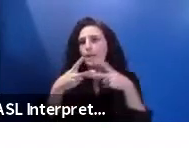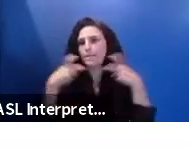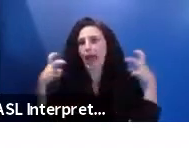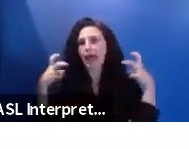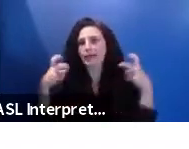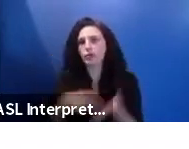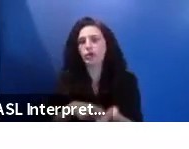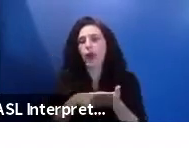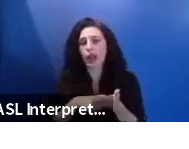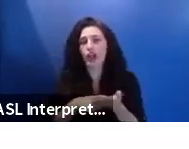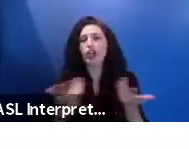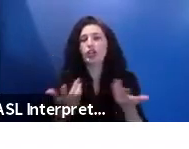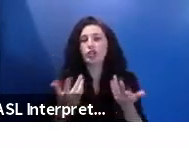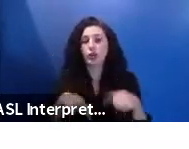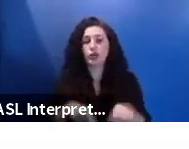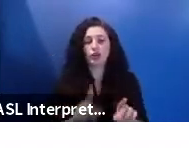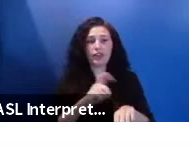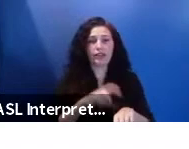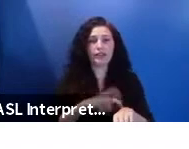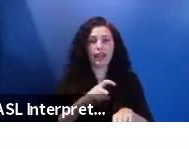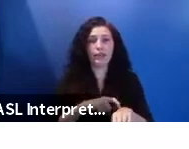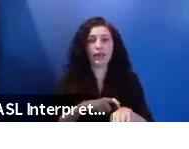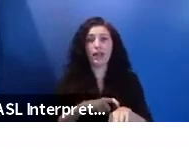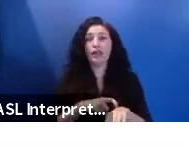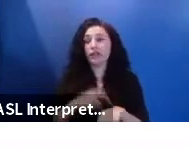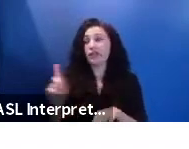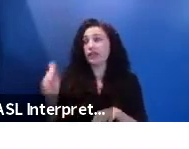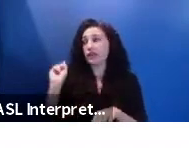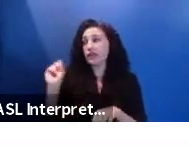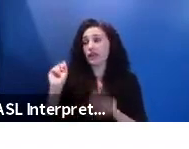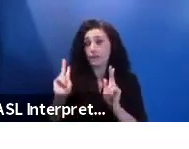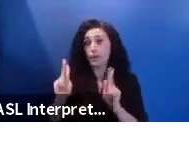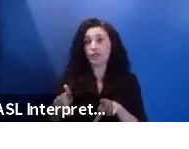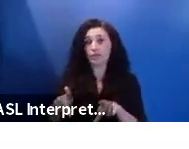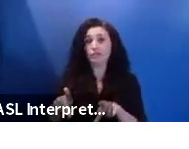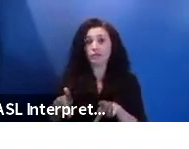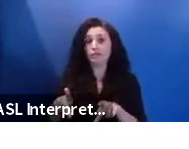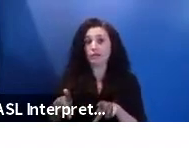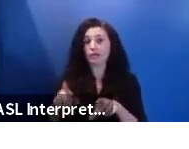and hair artists are supposed to wear, not only masks, but also face shields and gloves as appropriate